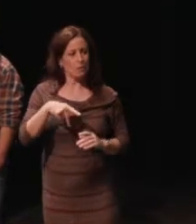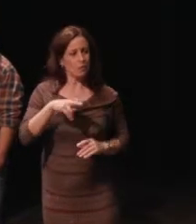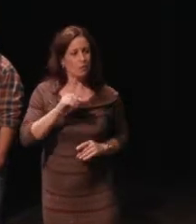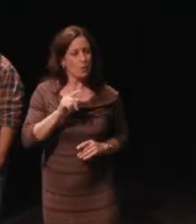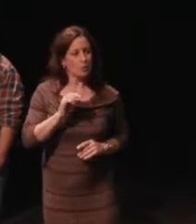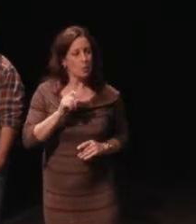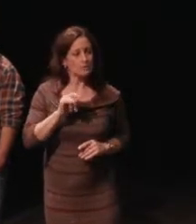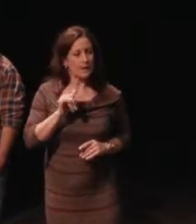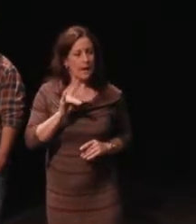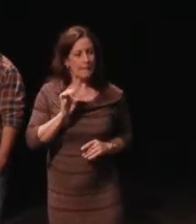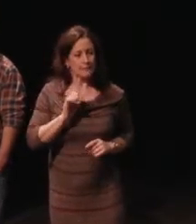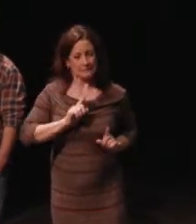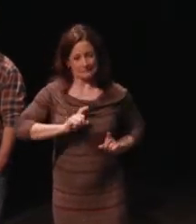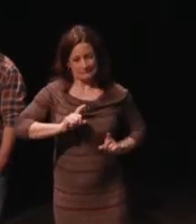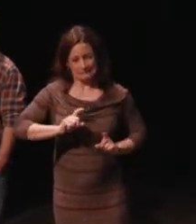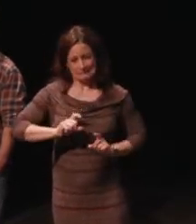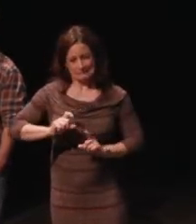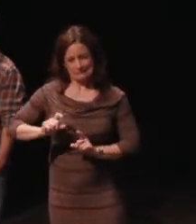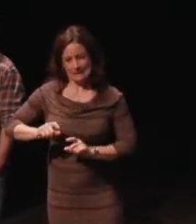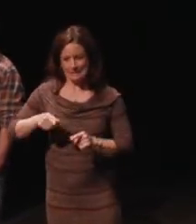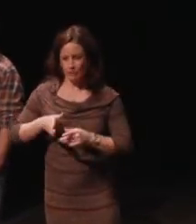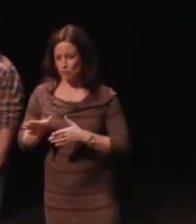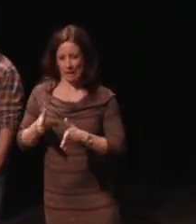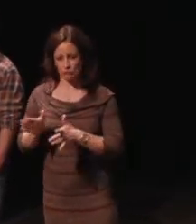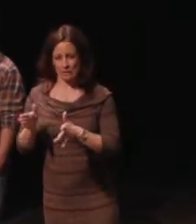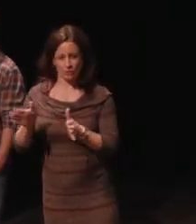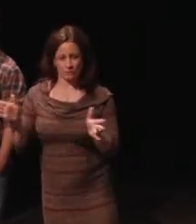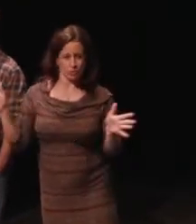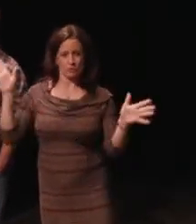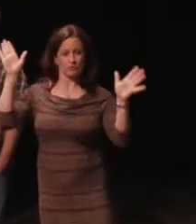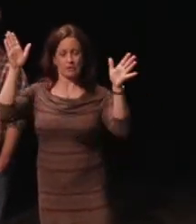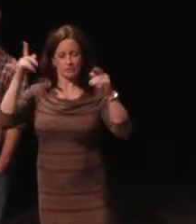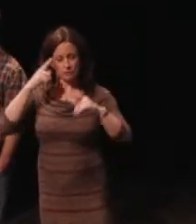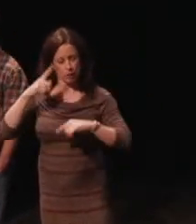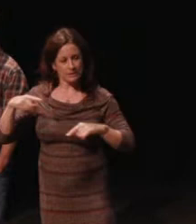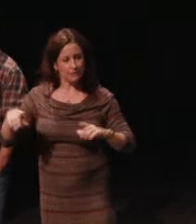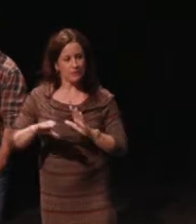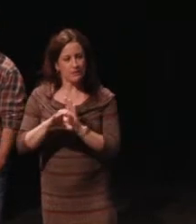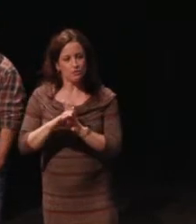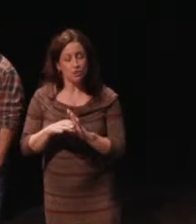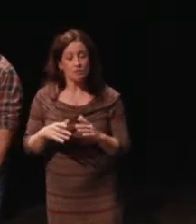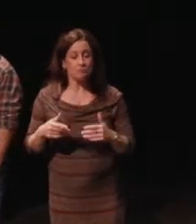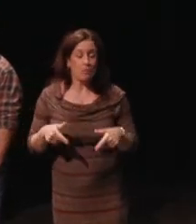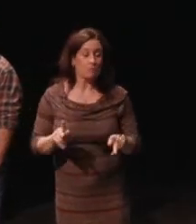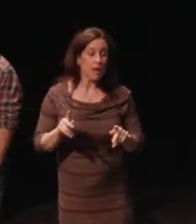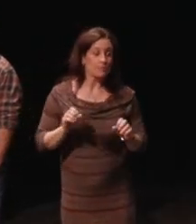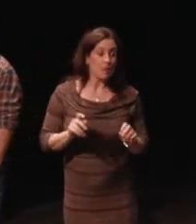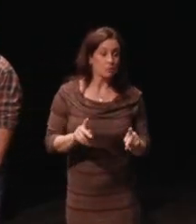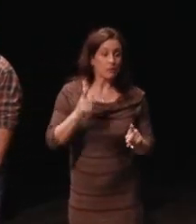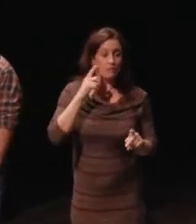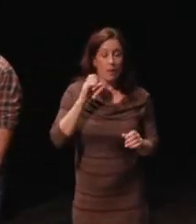on a lot of different features. And this provides us a lot of flexibility in terms of experimentation, as well as final implementation.